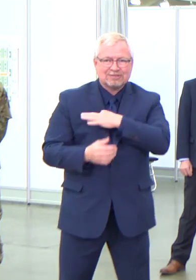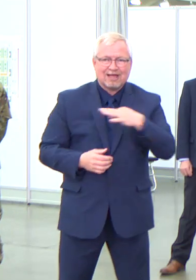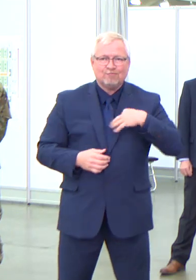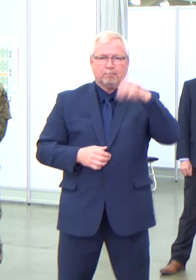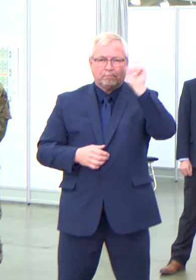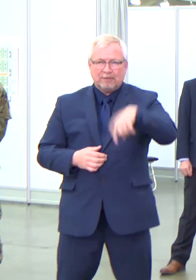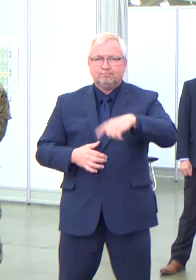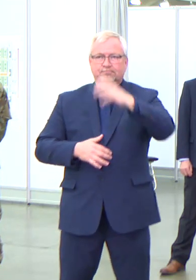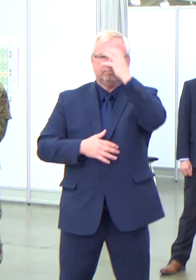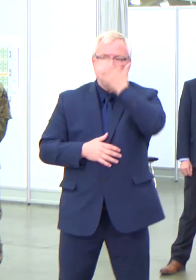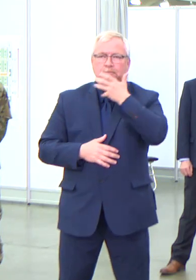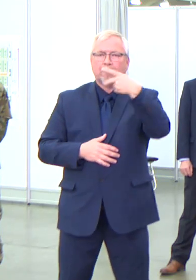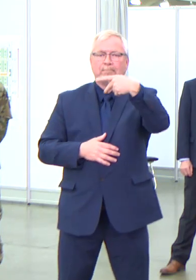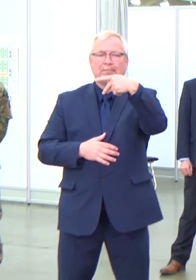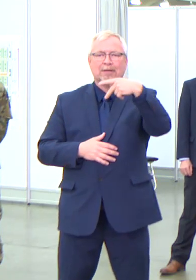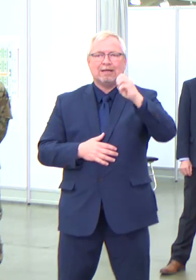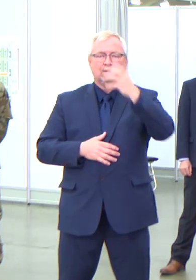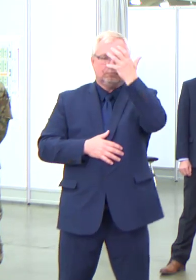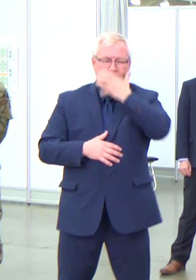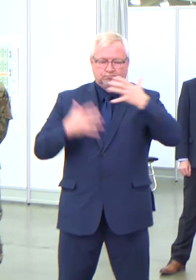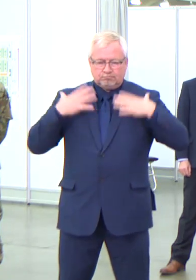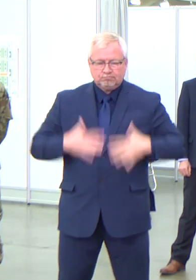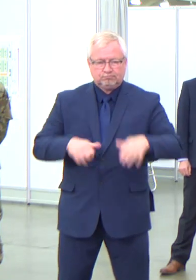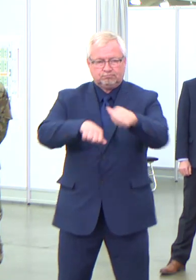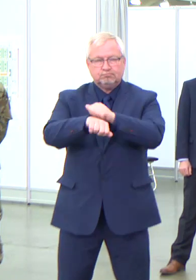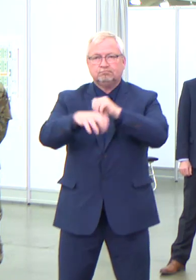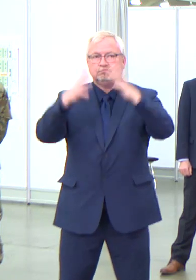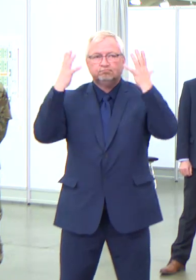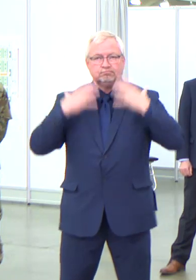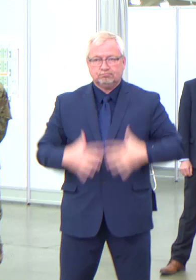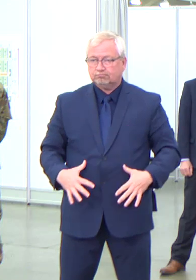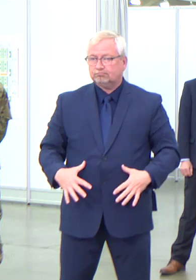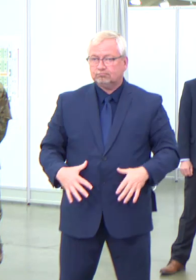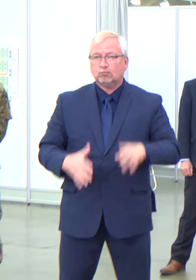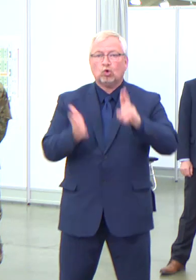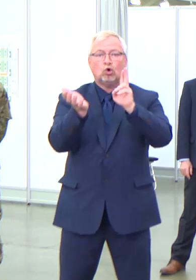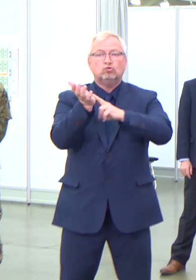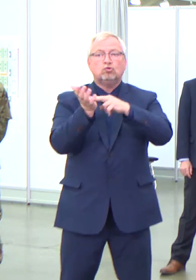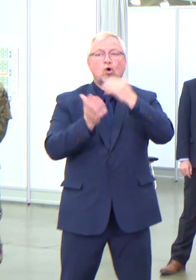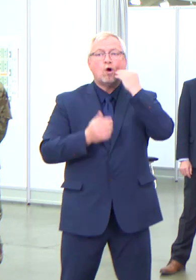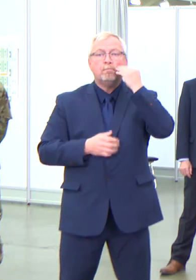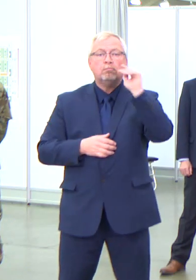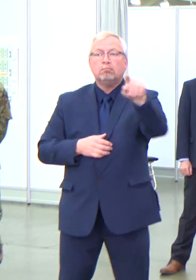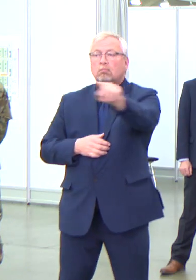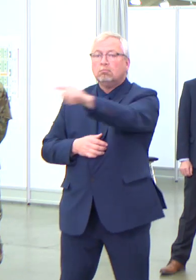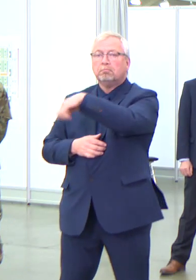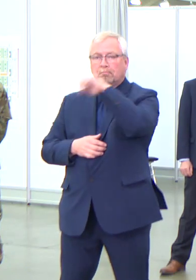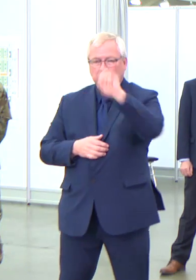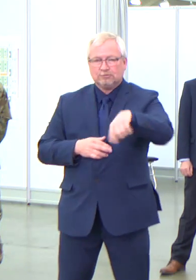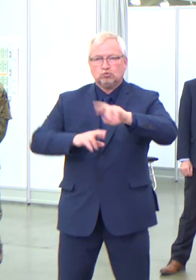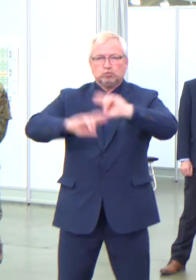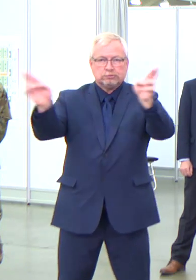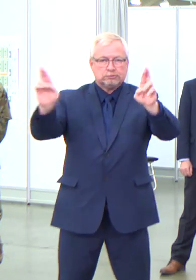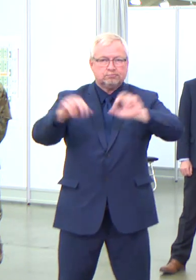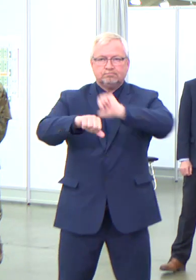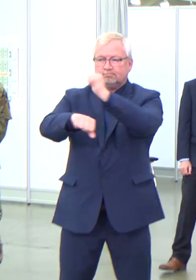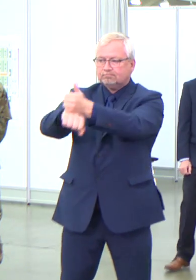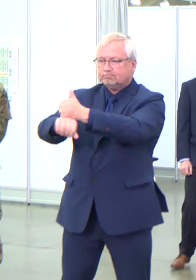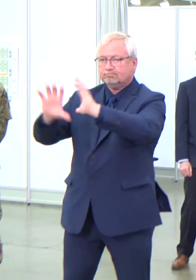facilities are directed to have all staff wear personal protective equipment. All nursing homes are required to create separate observation and